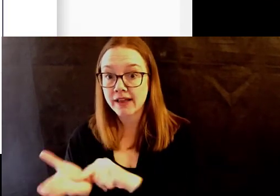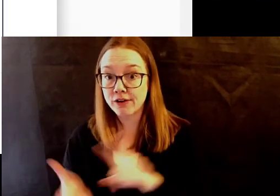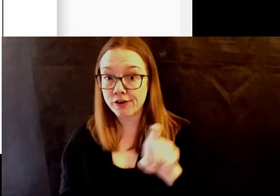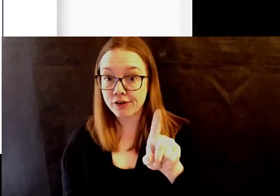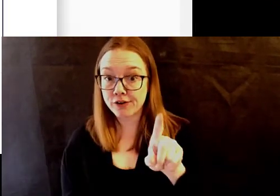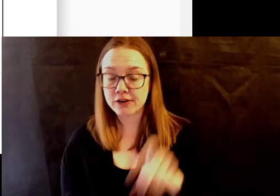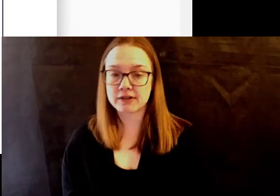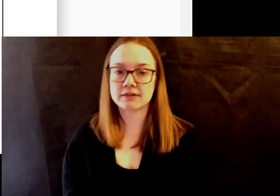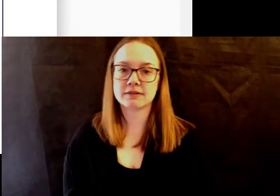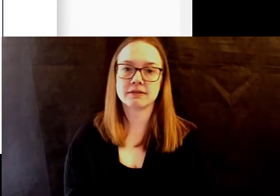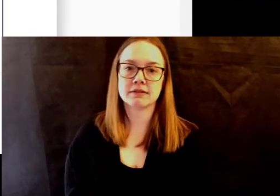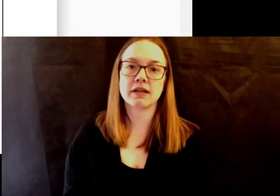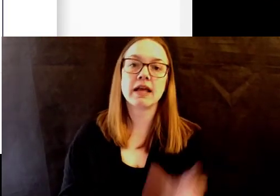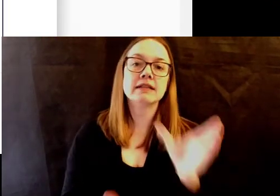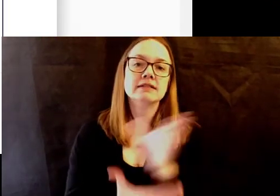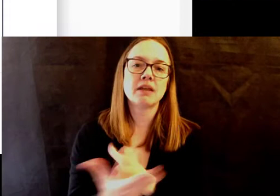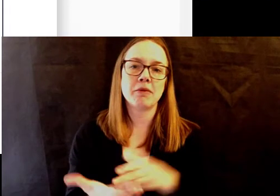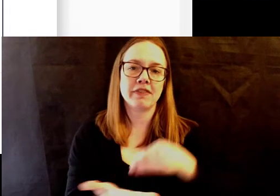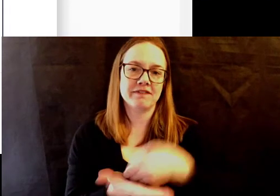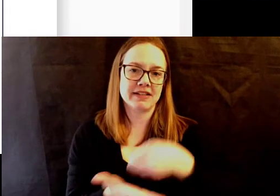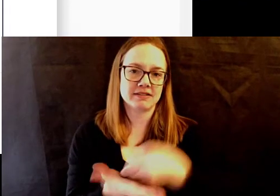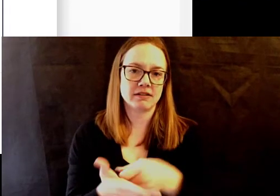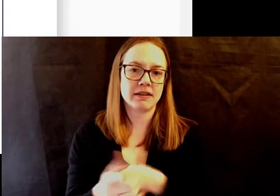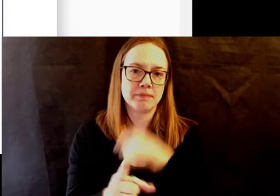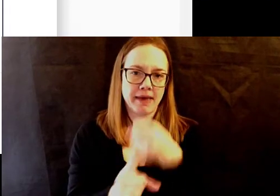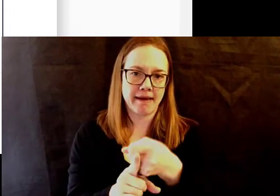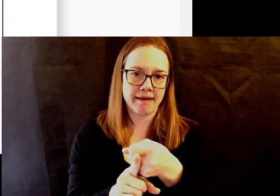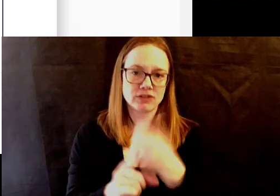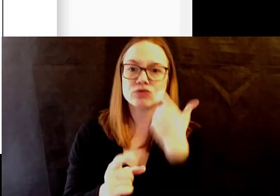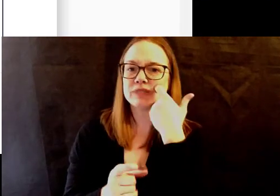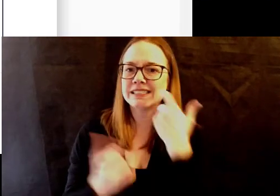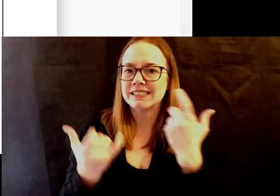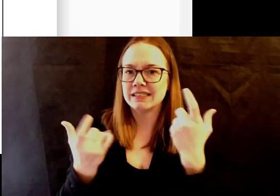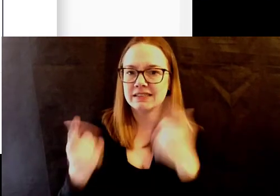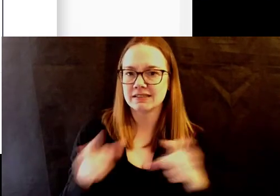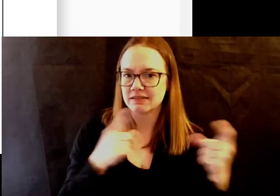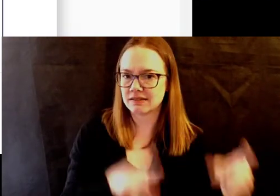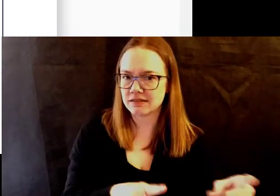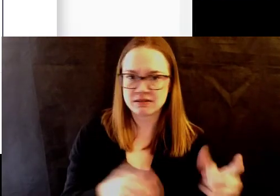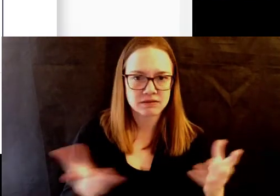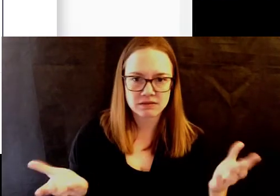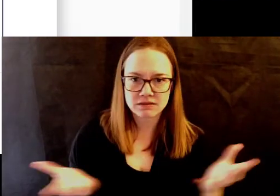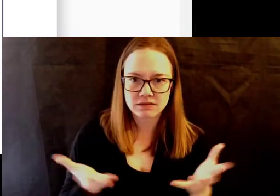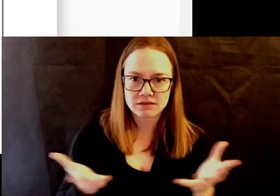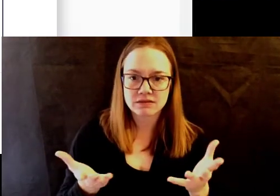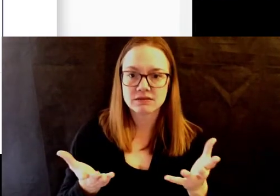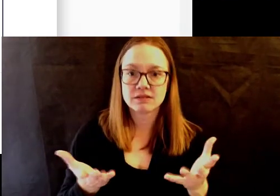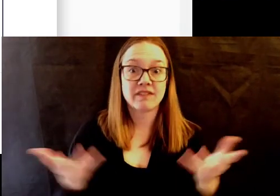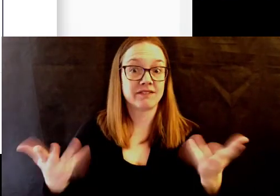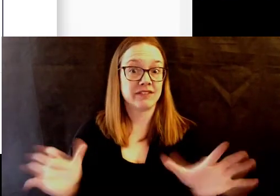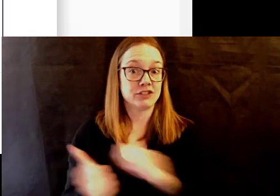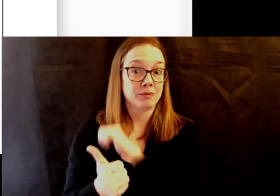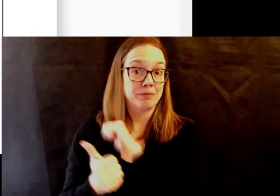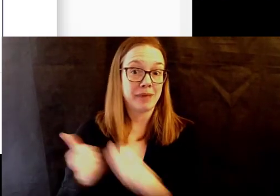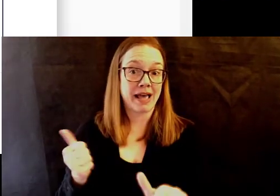What's the last thing that happened? Has it passed its chamber of origin yet? Is it moved from one committee to another?